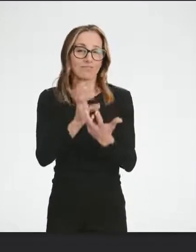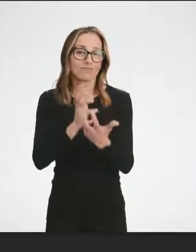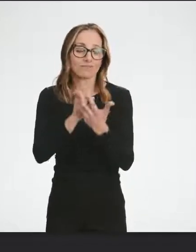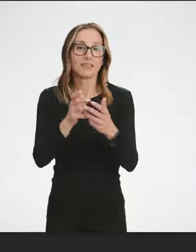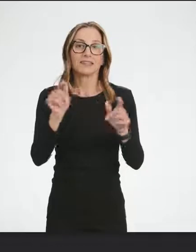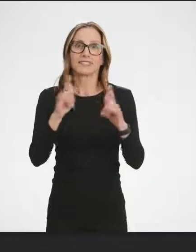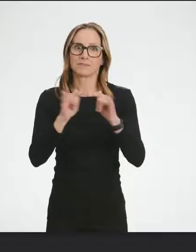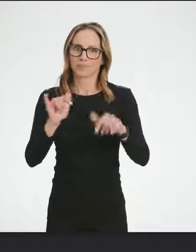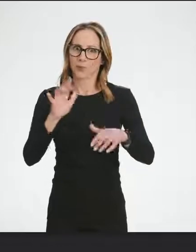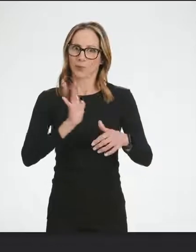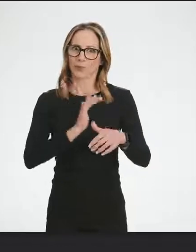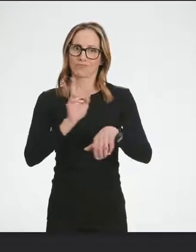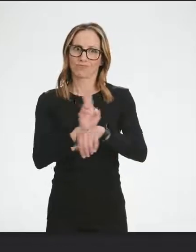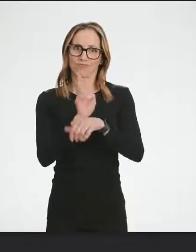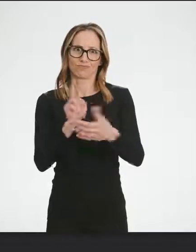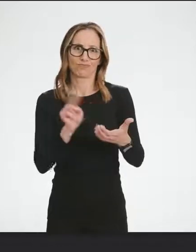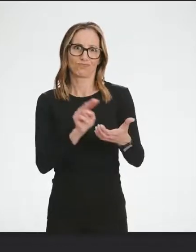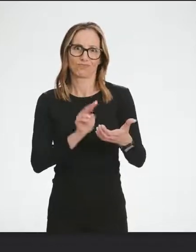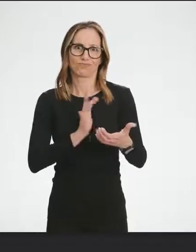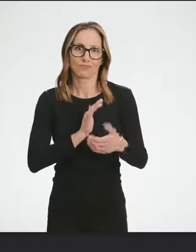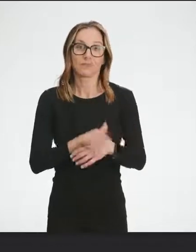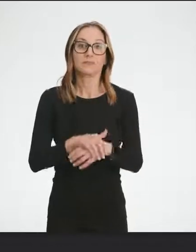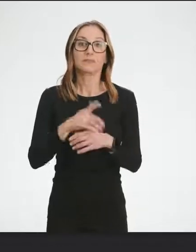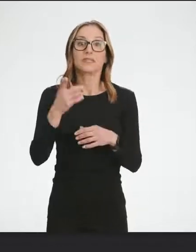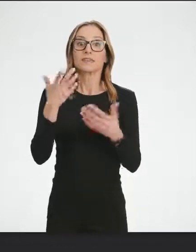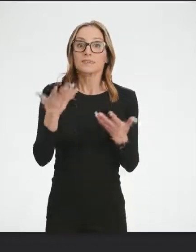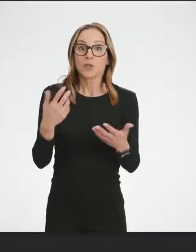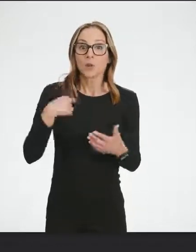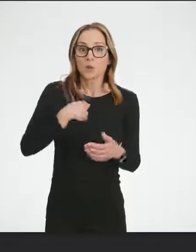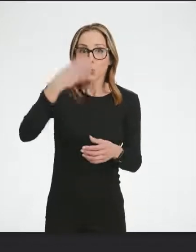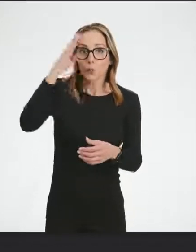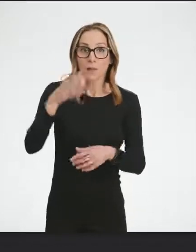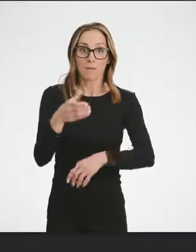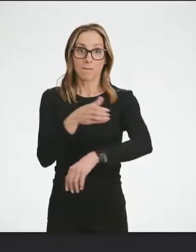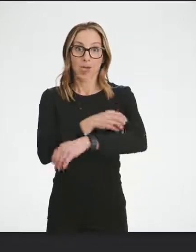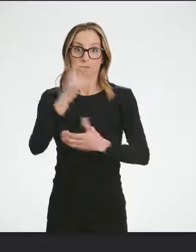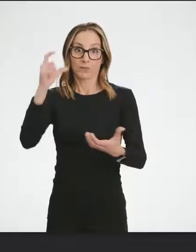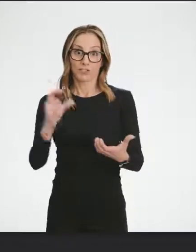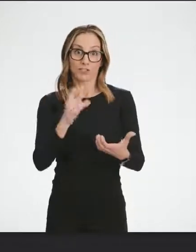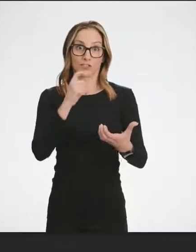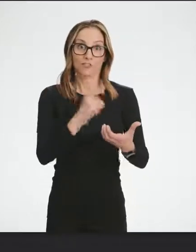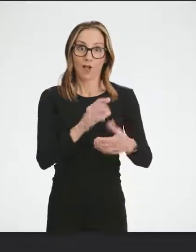As part of this, we knew we needed to bring the power of widgets to the all-new Lock Screen.